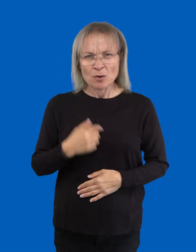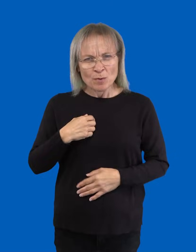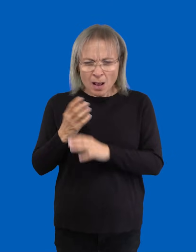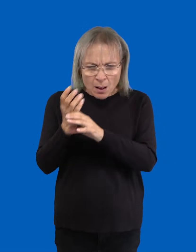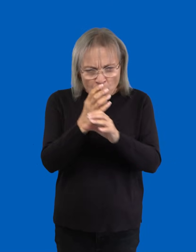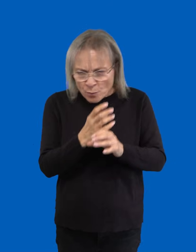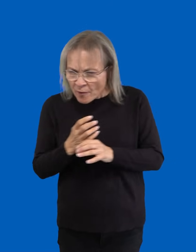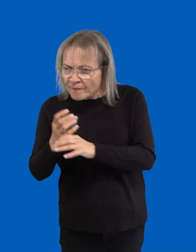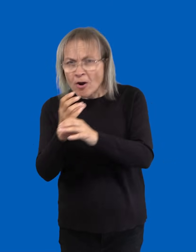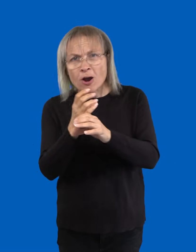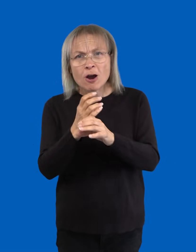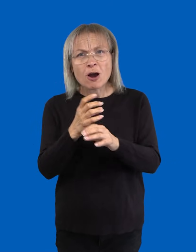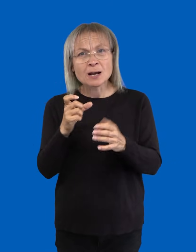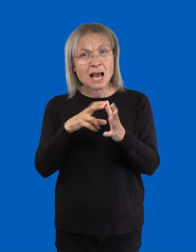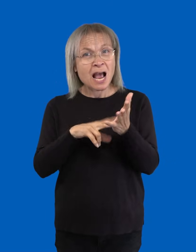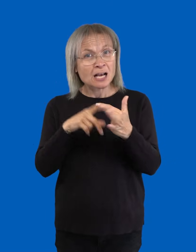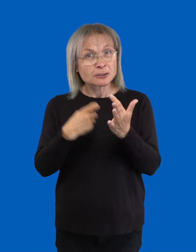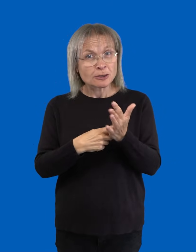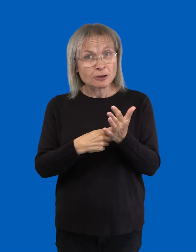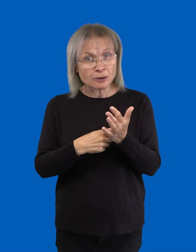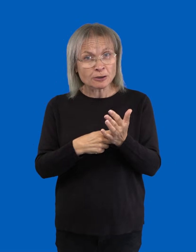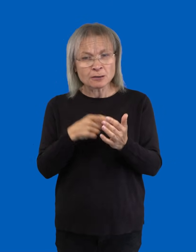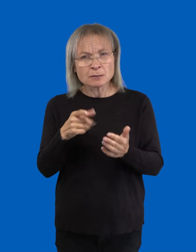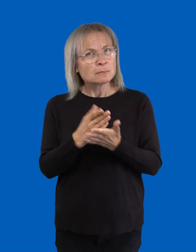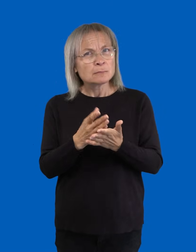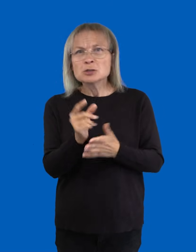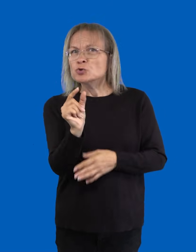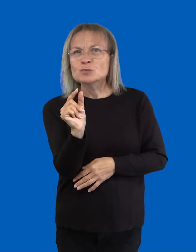We look for cancers that are too small for you to feel or see.